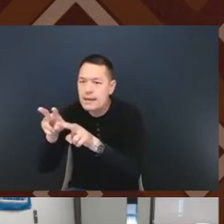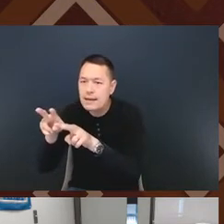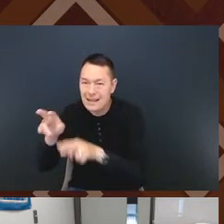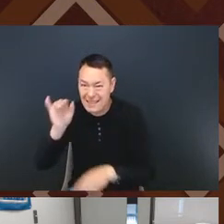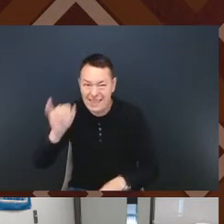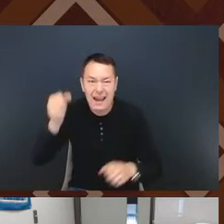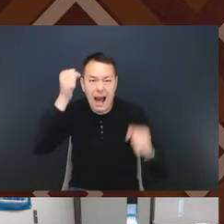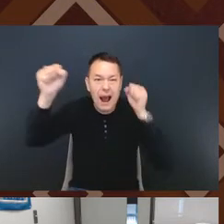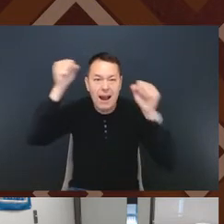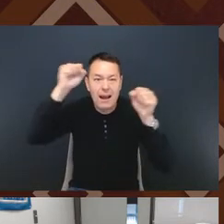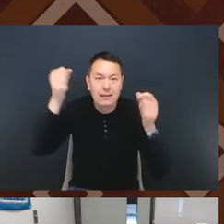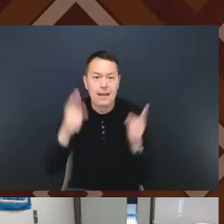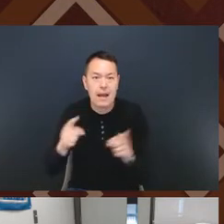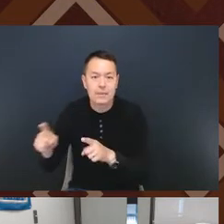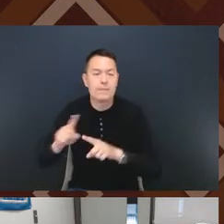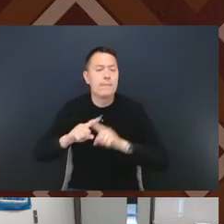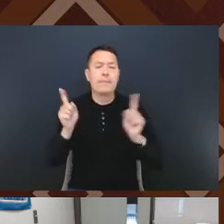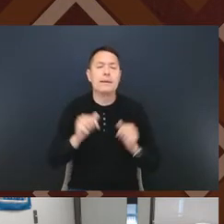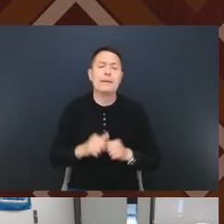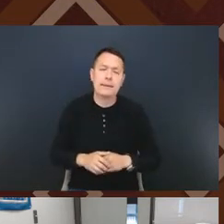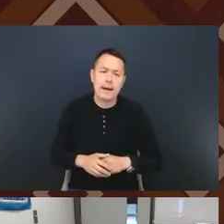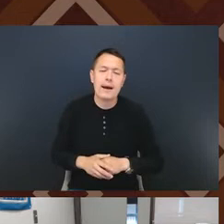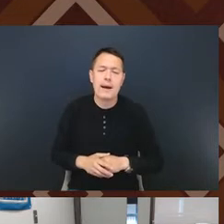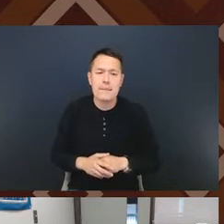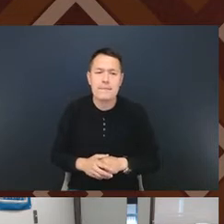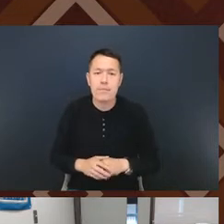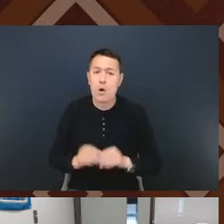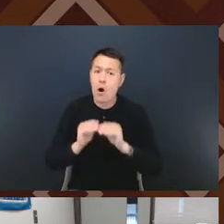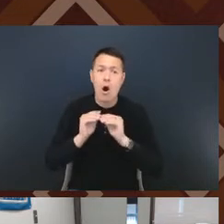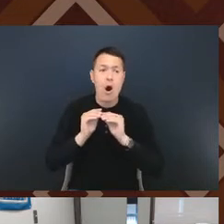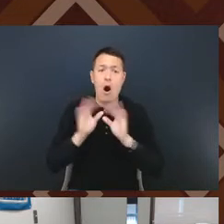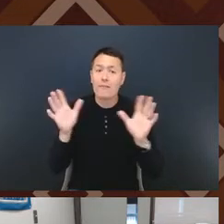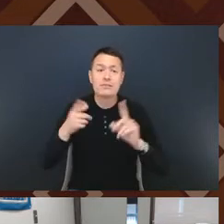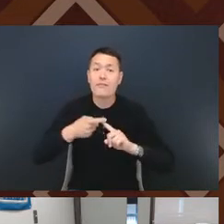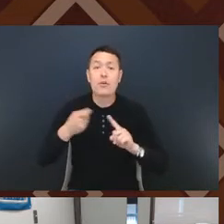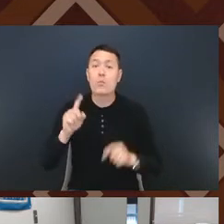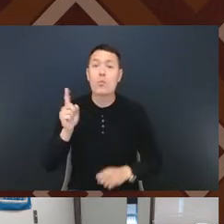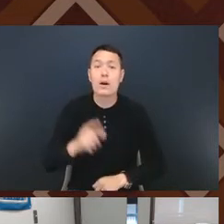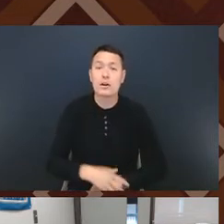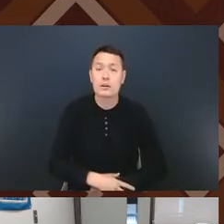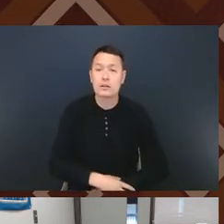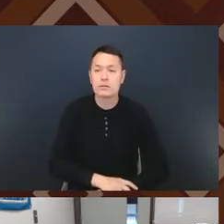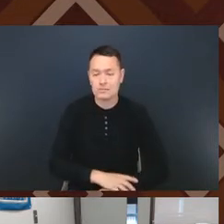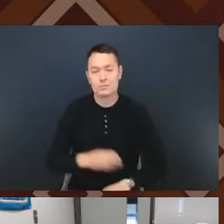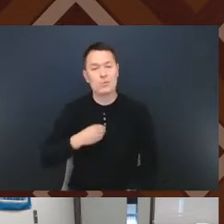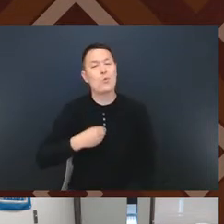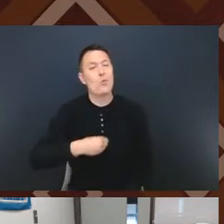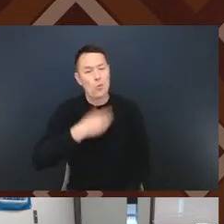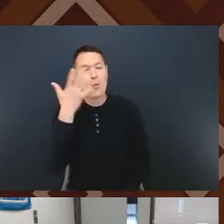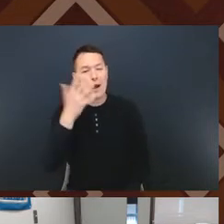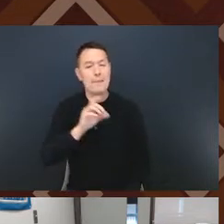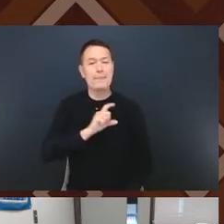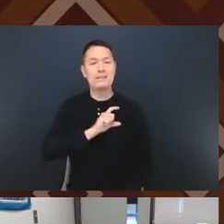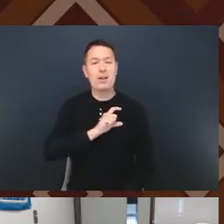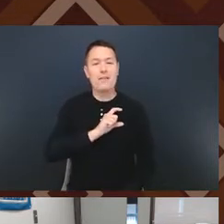But, you know, obviously, it stemmed from the white police officers beating Rodney King.